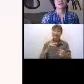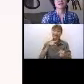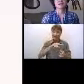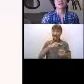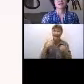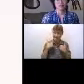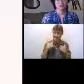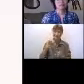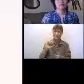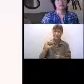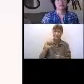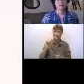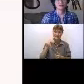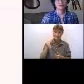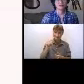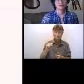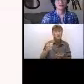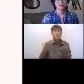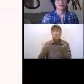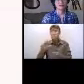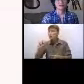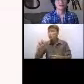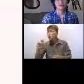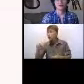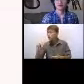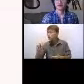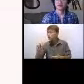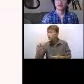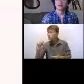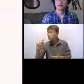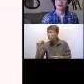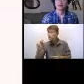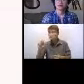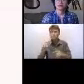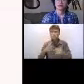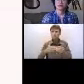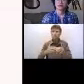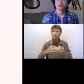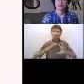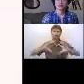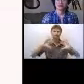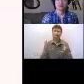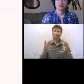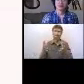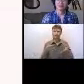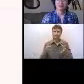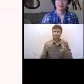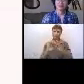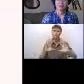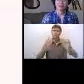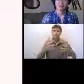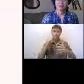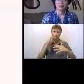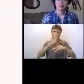Alright, and so I mentioned white passing so when we talk about the the caucus, and